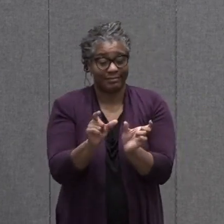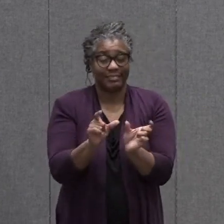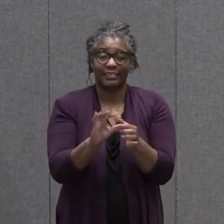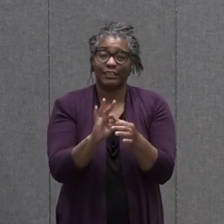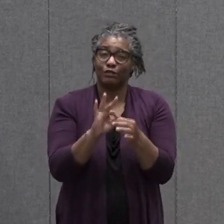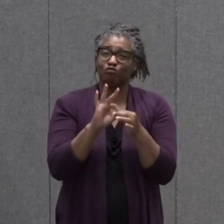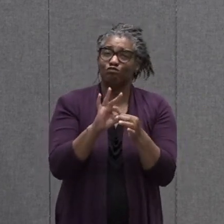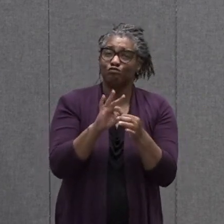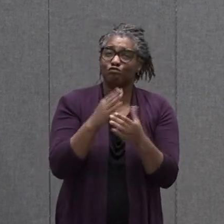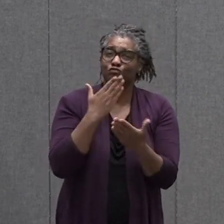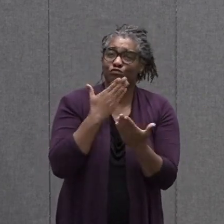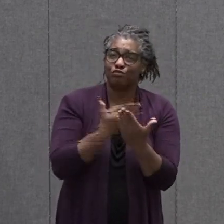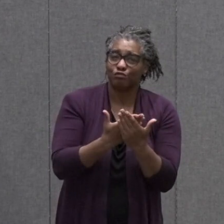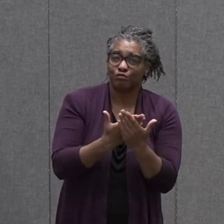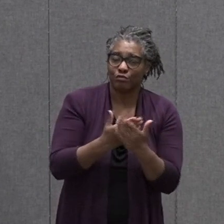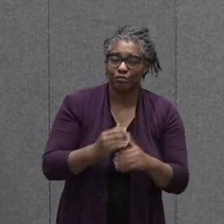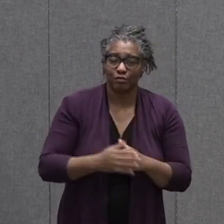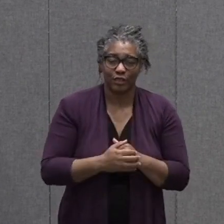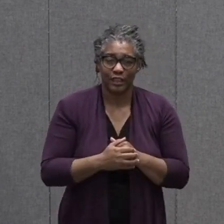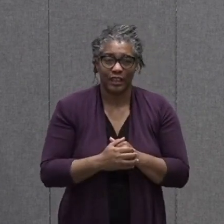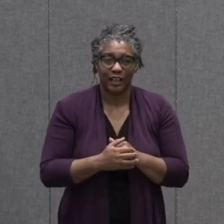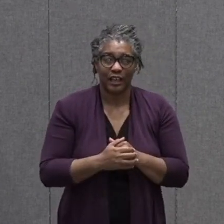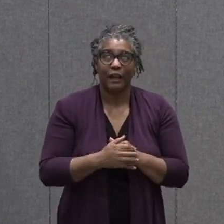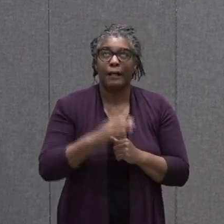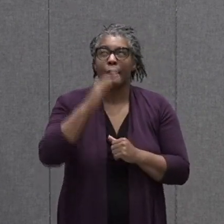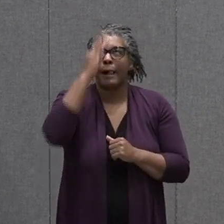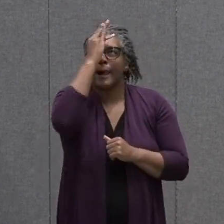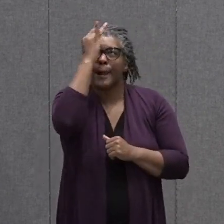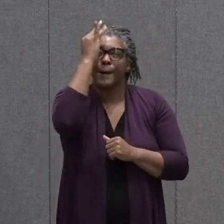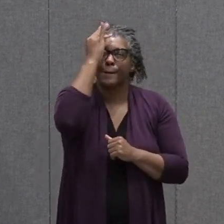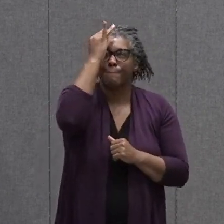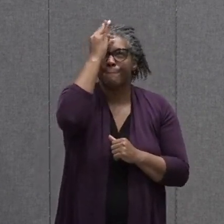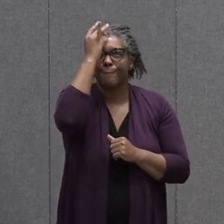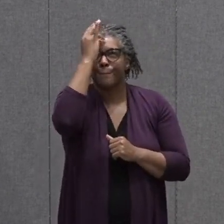I think I have my idea. I'm gonna draw a picture